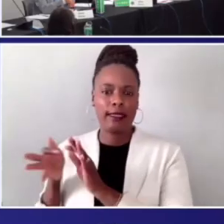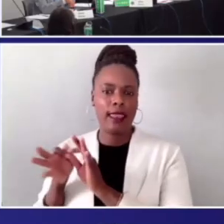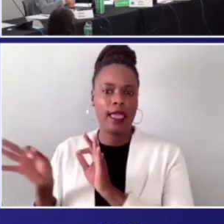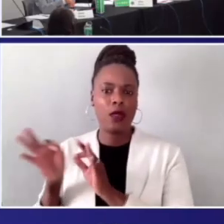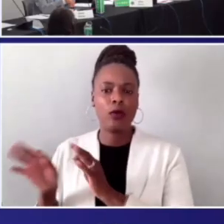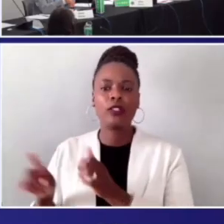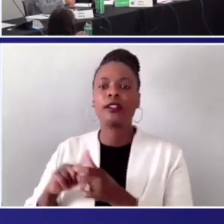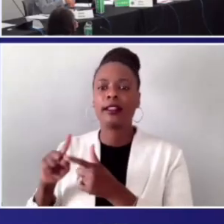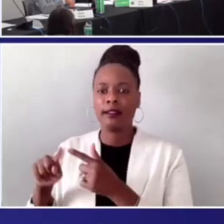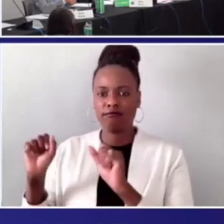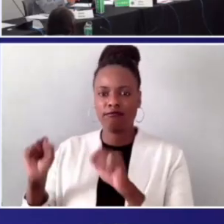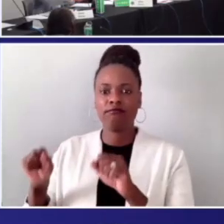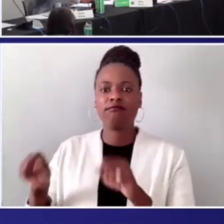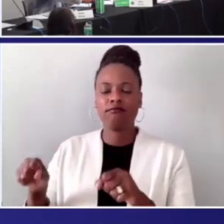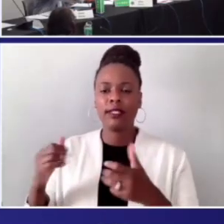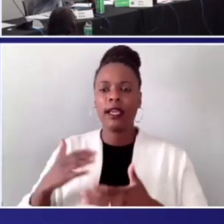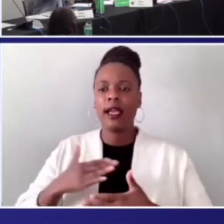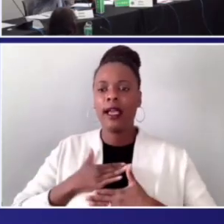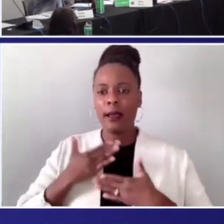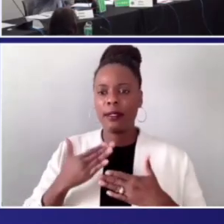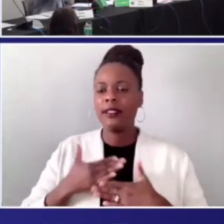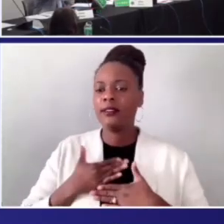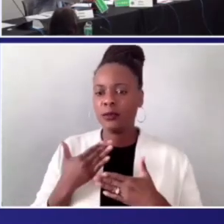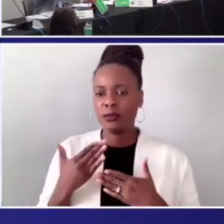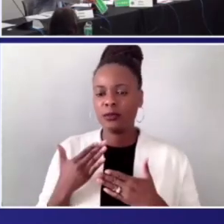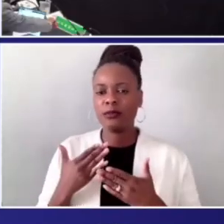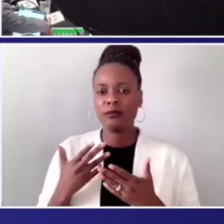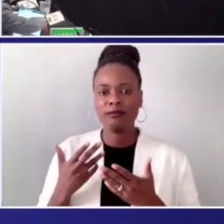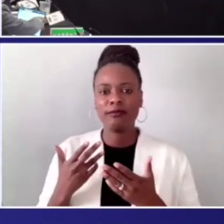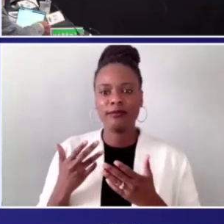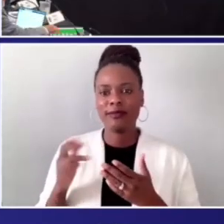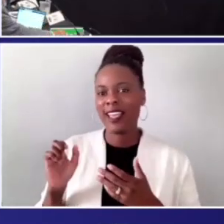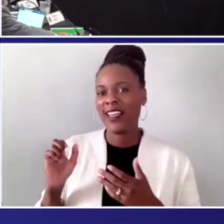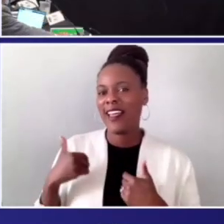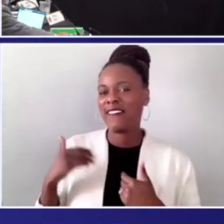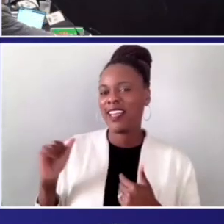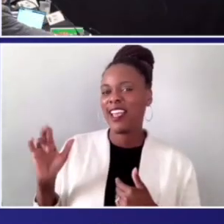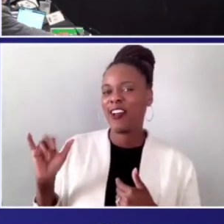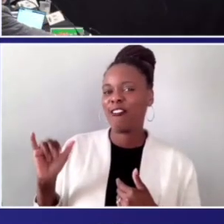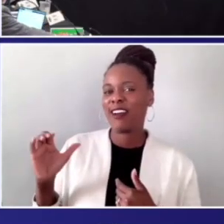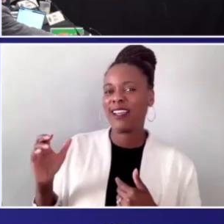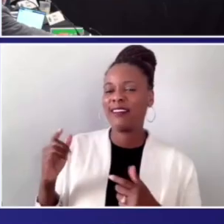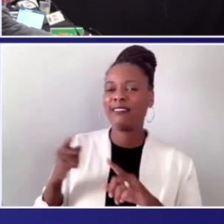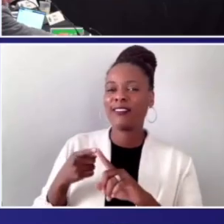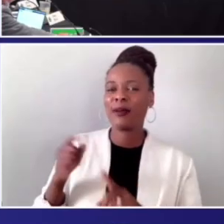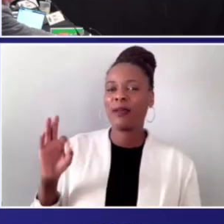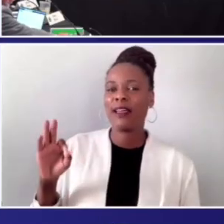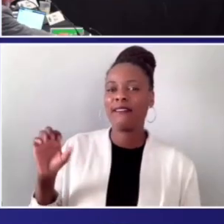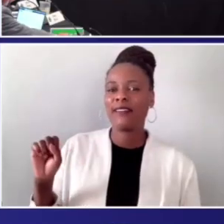we would be more than happy to have Eric Hardy from FSA to come right back up and explain our operational stuff.